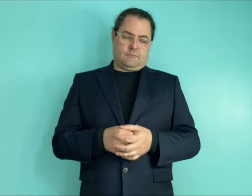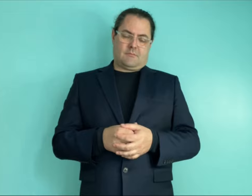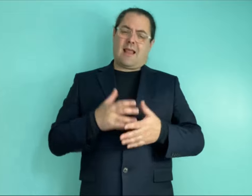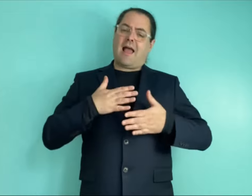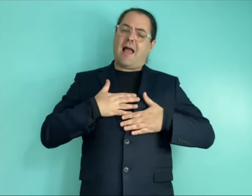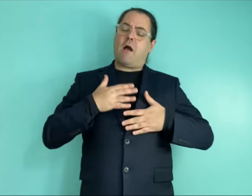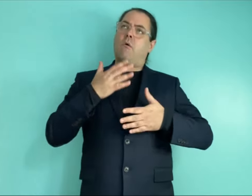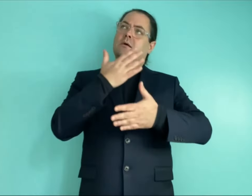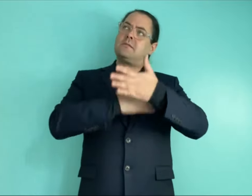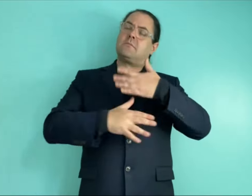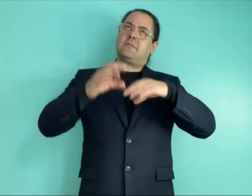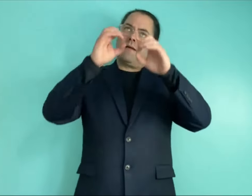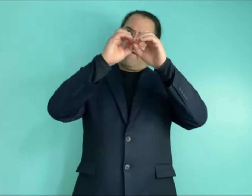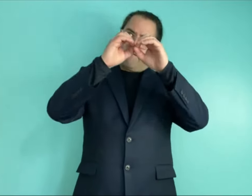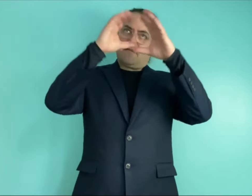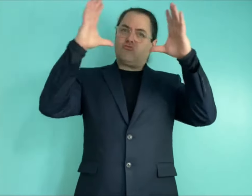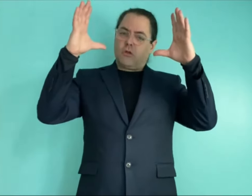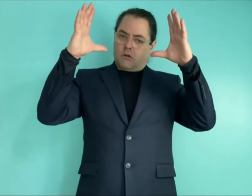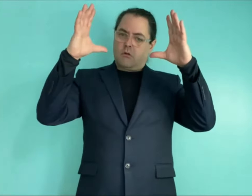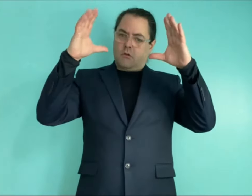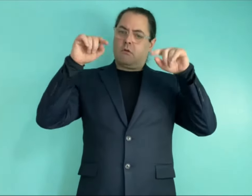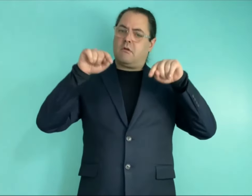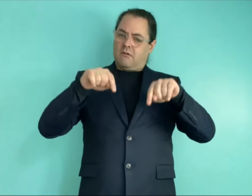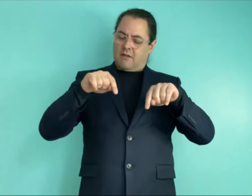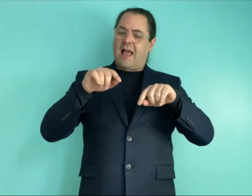and is called the African Union disability, architecture, and it is.